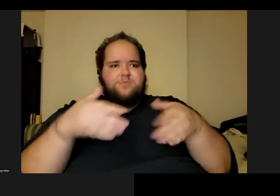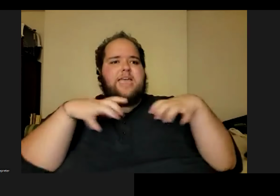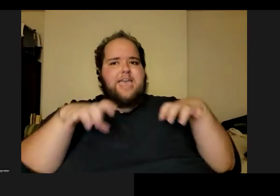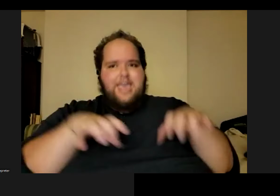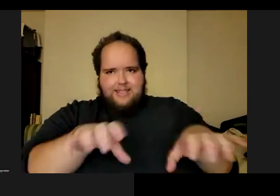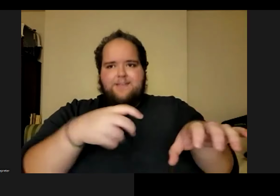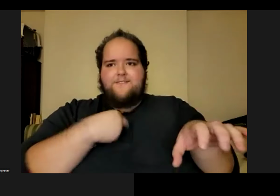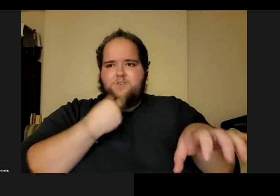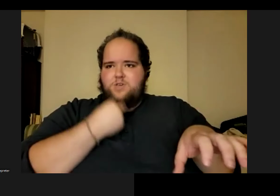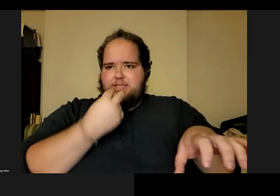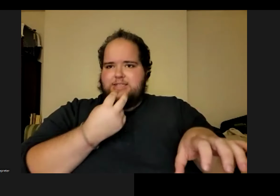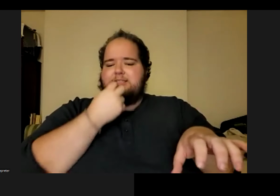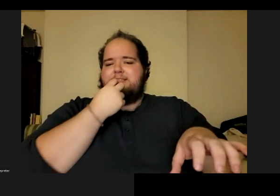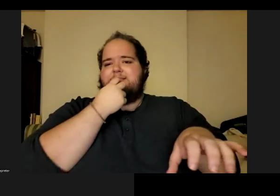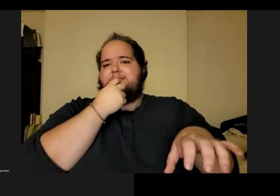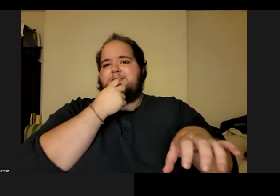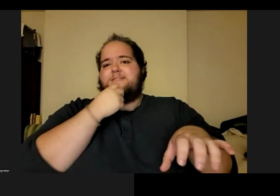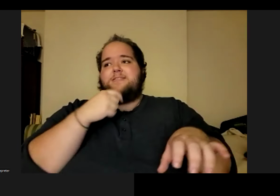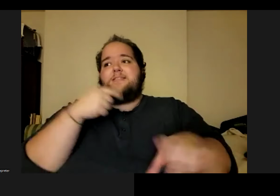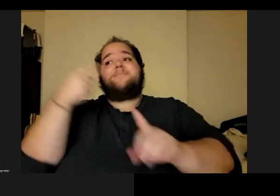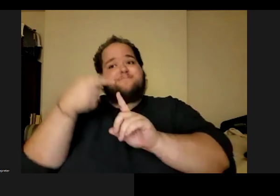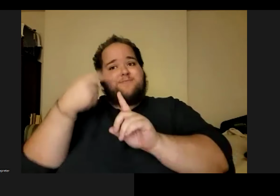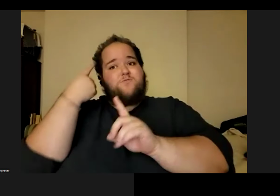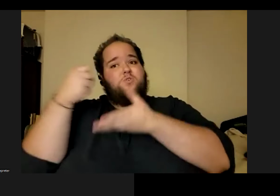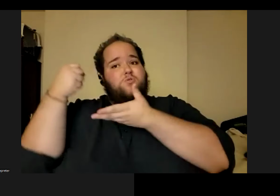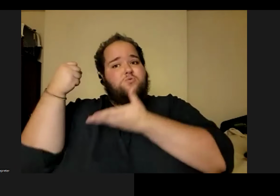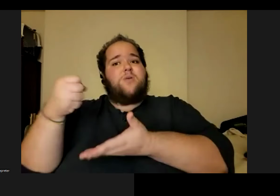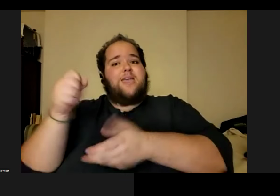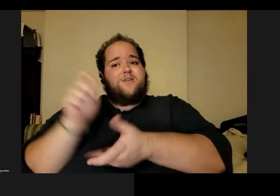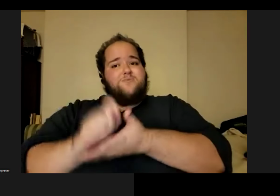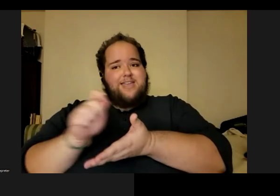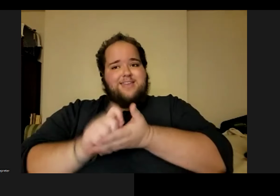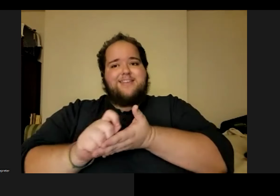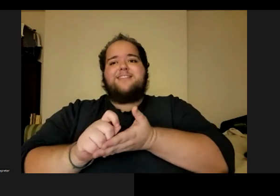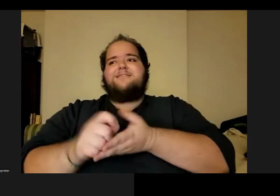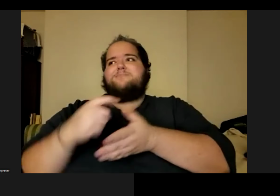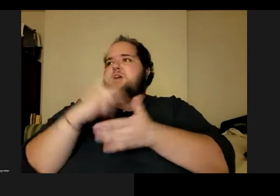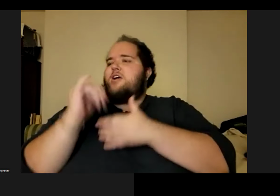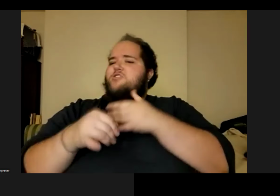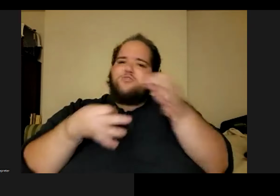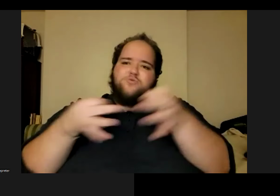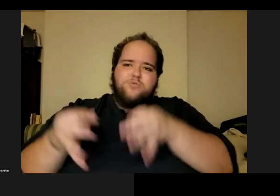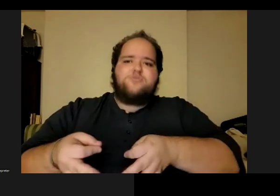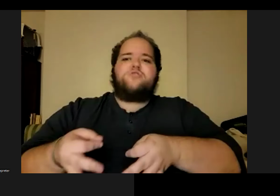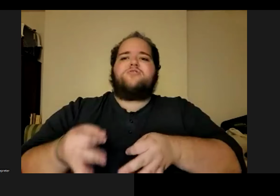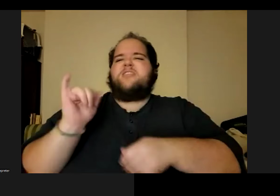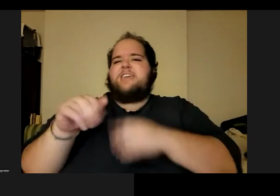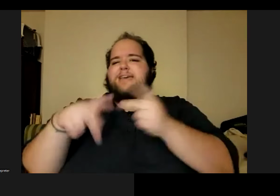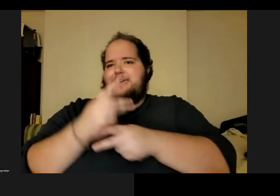it in mind when I'm doing grant writing. It's like when I'm writing like my project descriptions and things like that, I try really hard to have